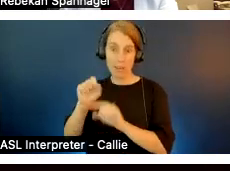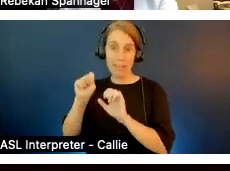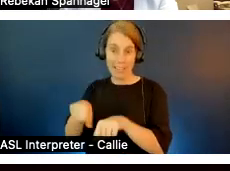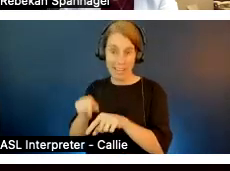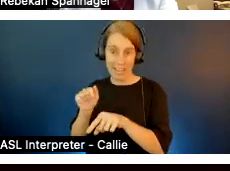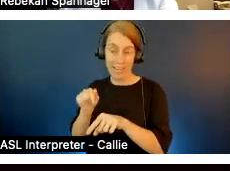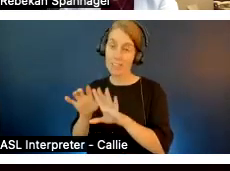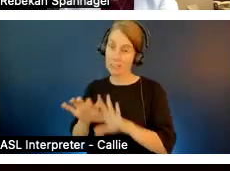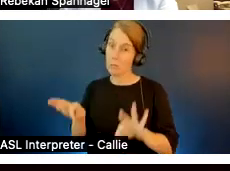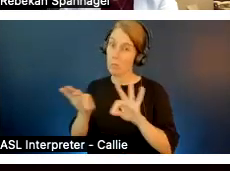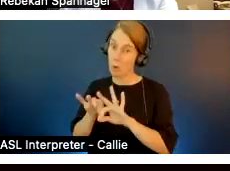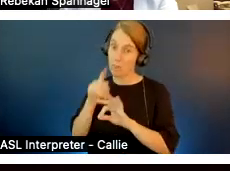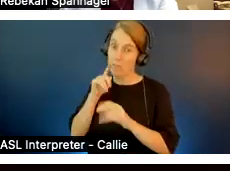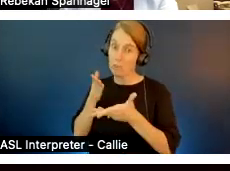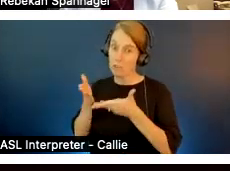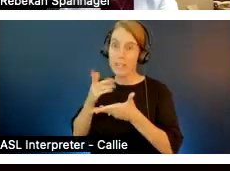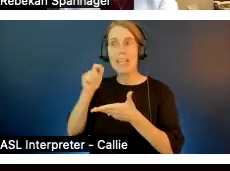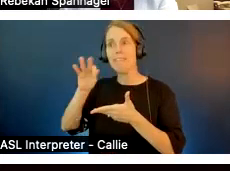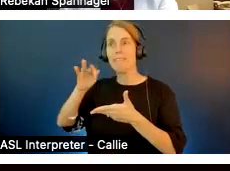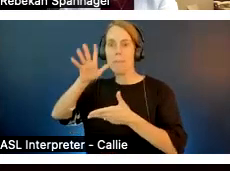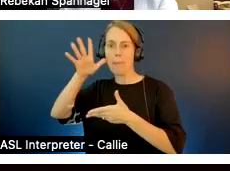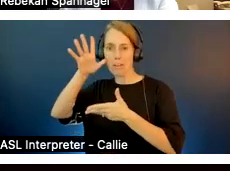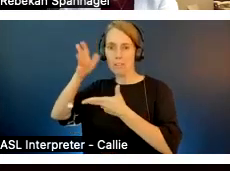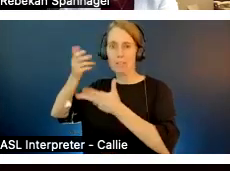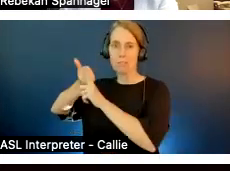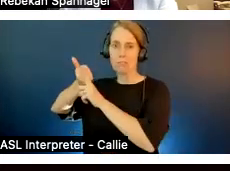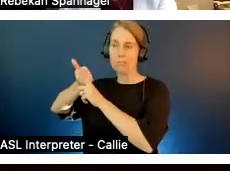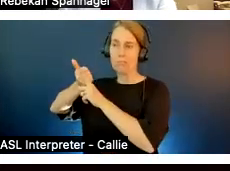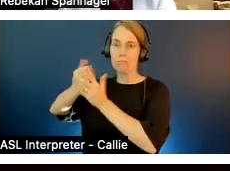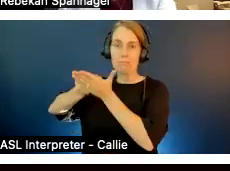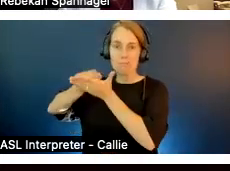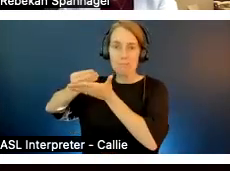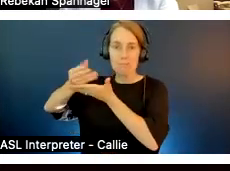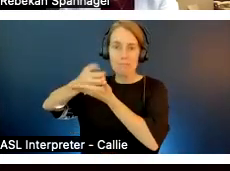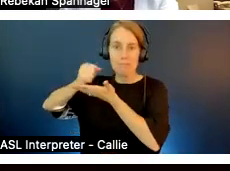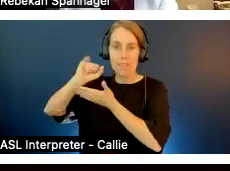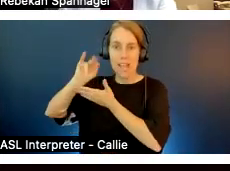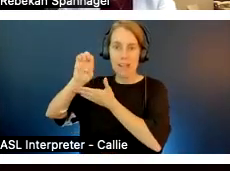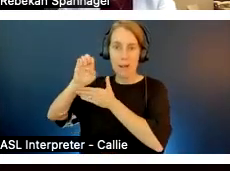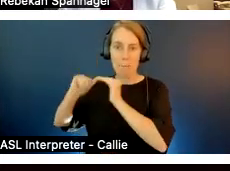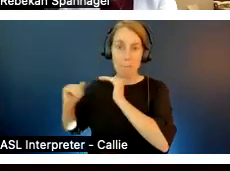spite of maybe being over the the income limits um but again because it's a medicaid program there's